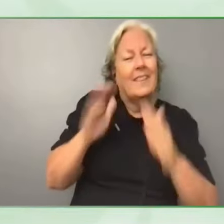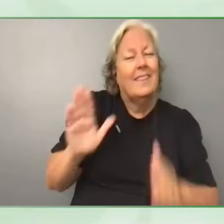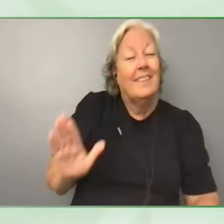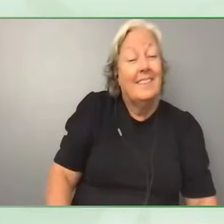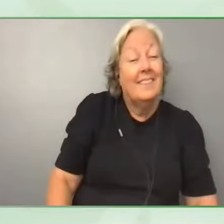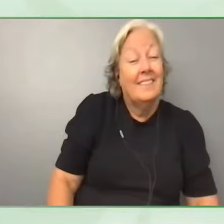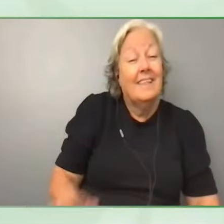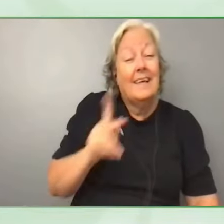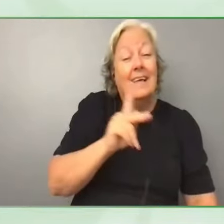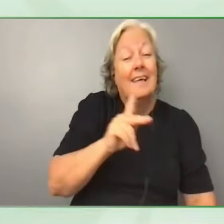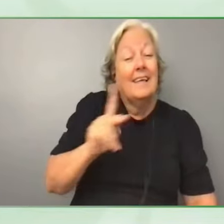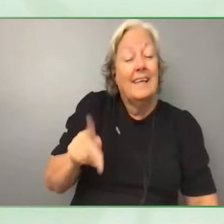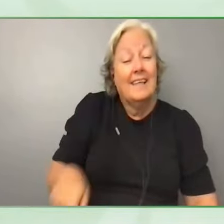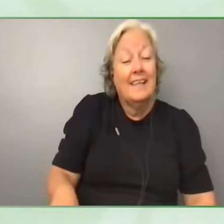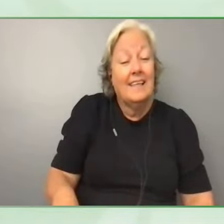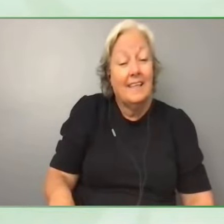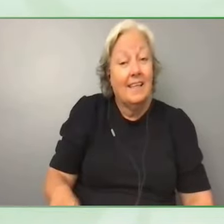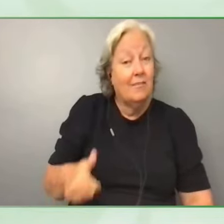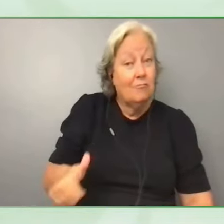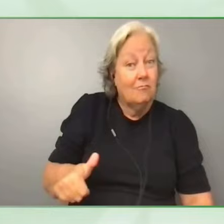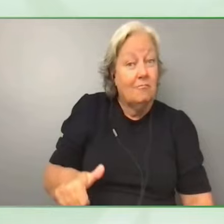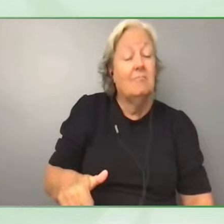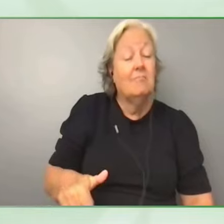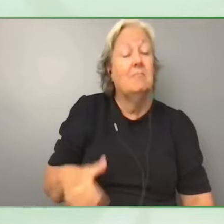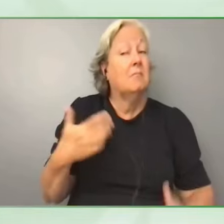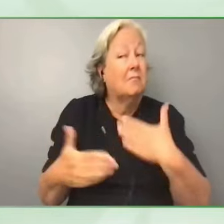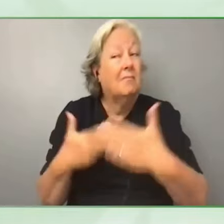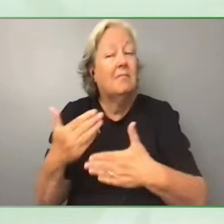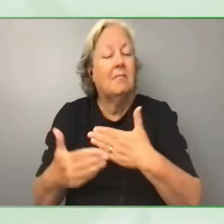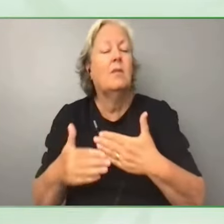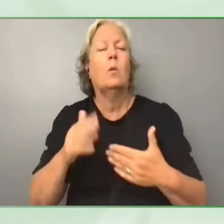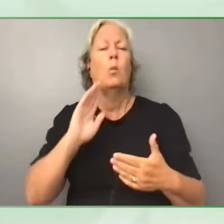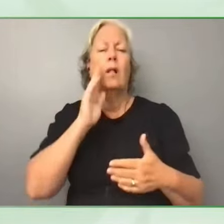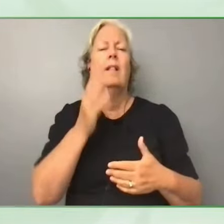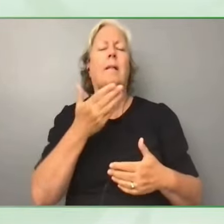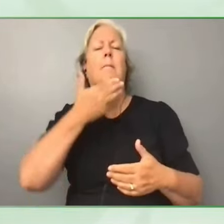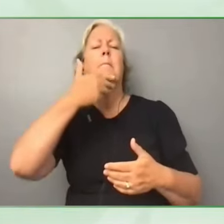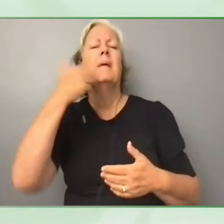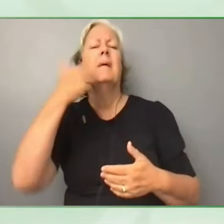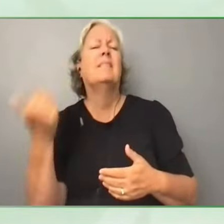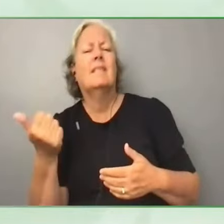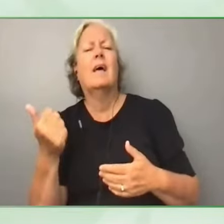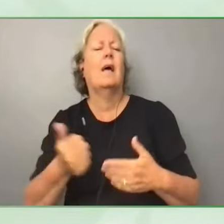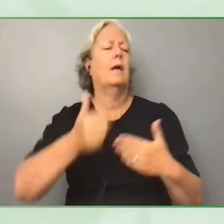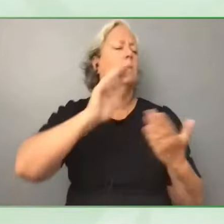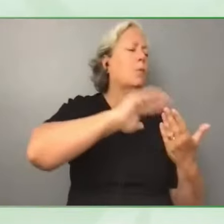And a better community. And it will be inclusive. We will get that.